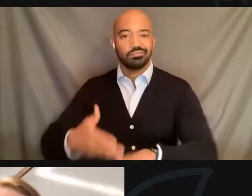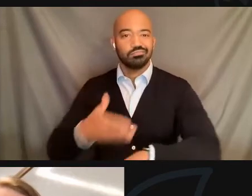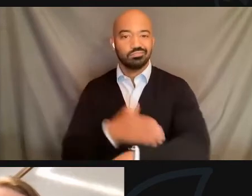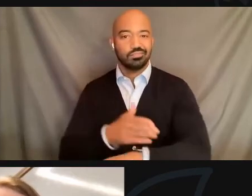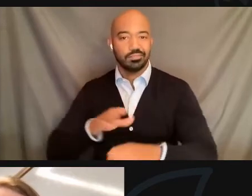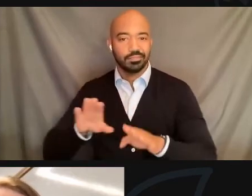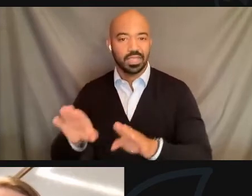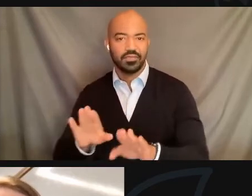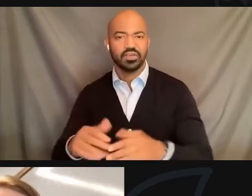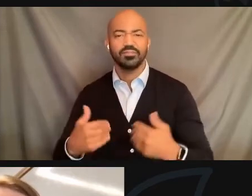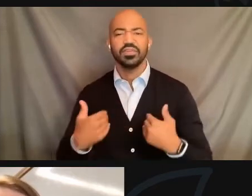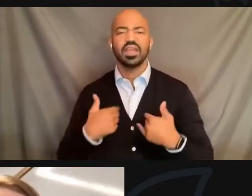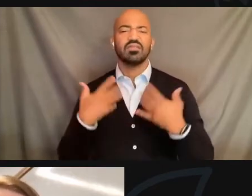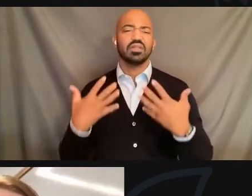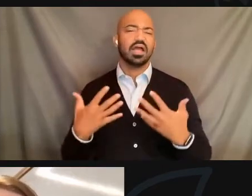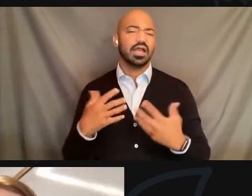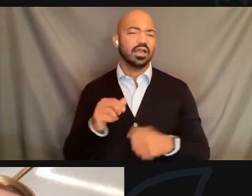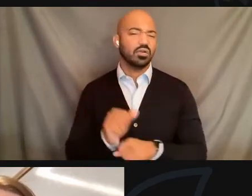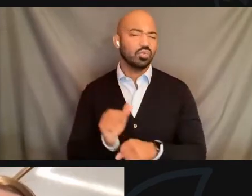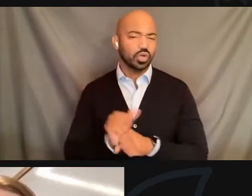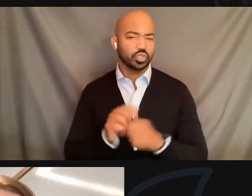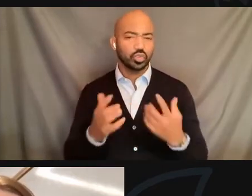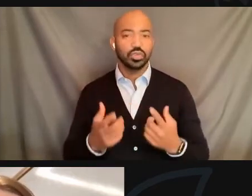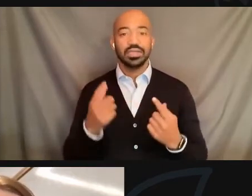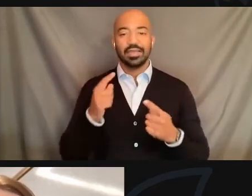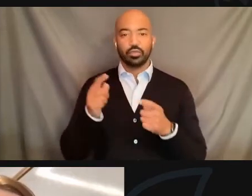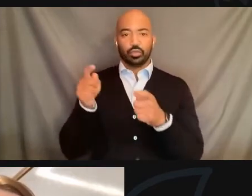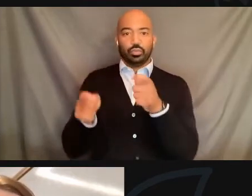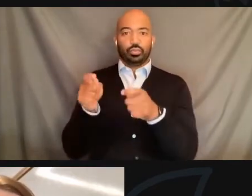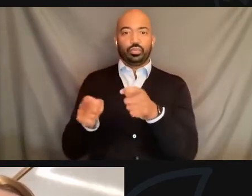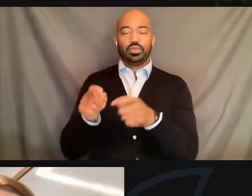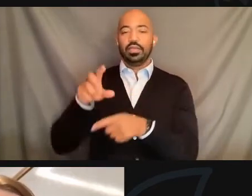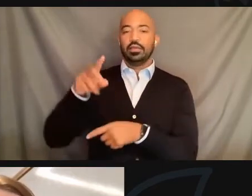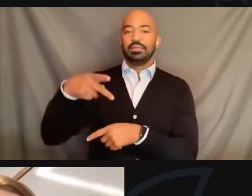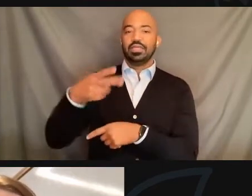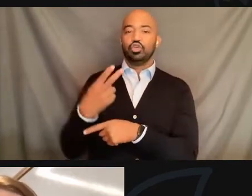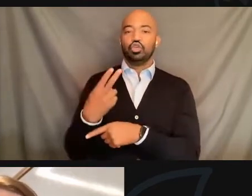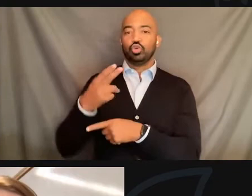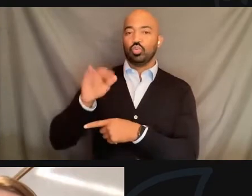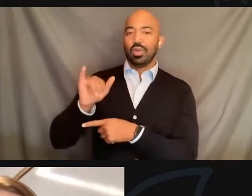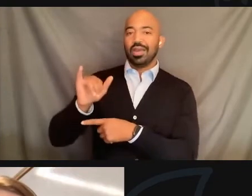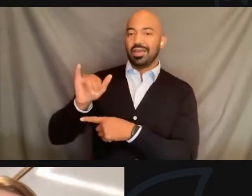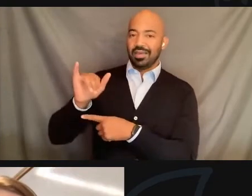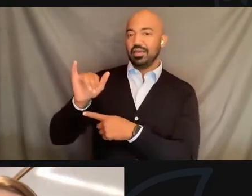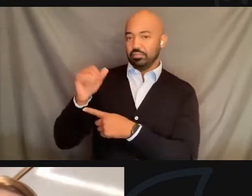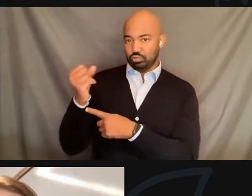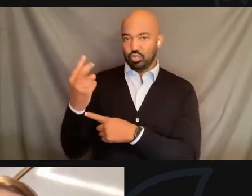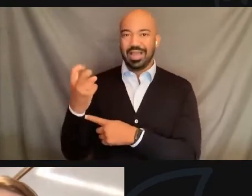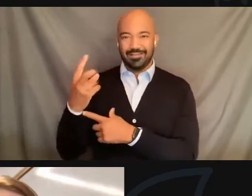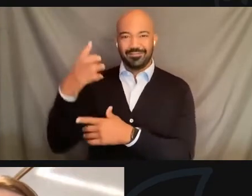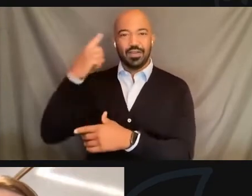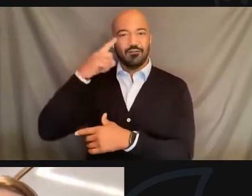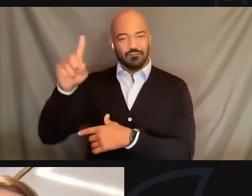that we have to modulate PGY 12 in adulthood, and see that that actually changes potential behaviors, perhaps in these autism